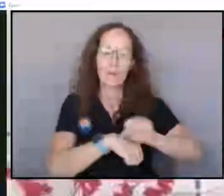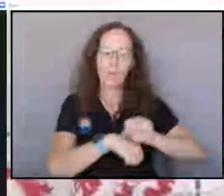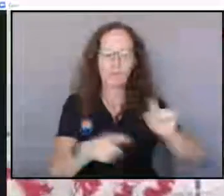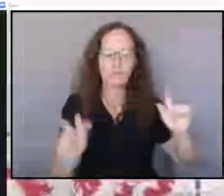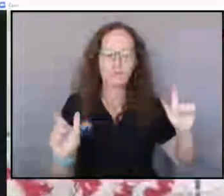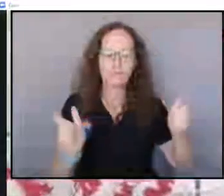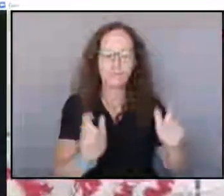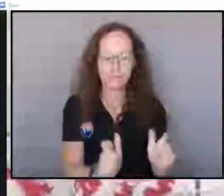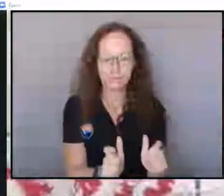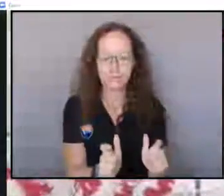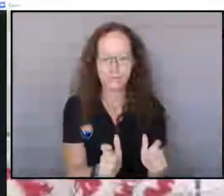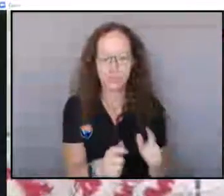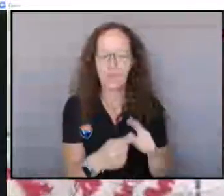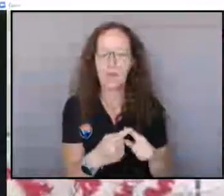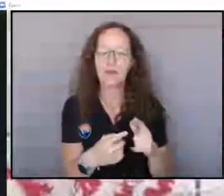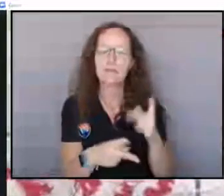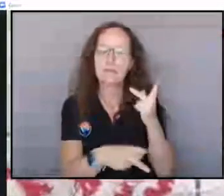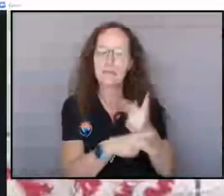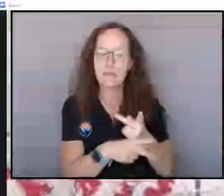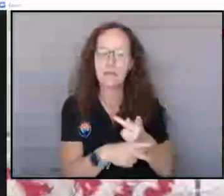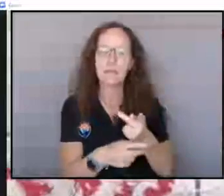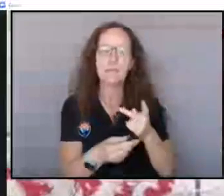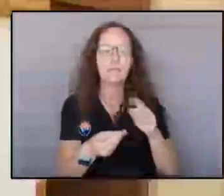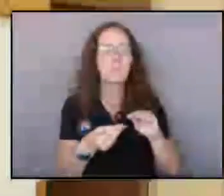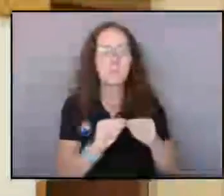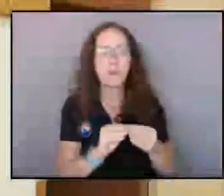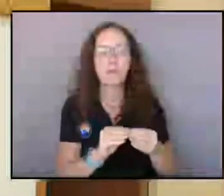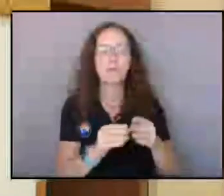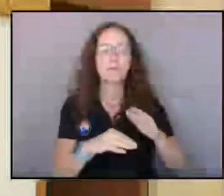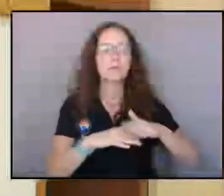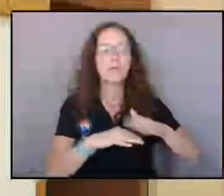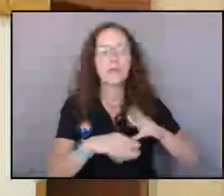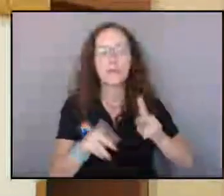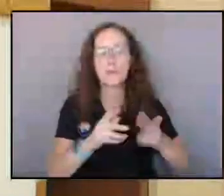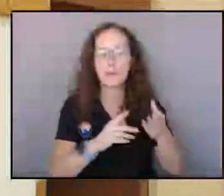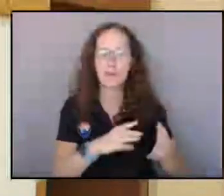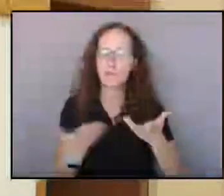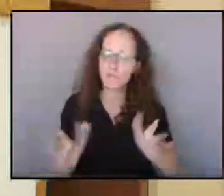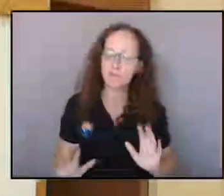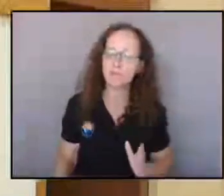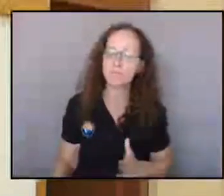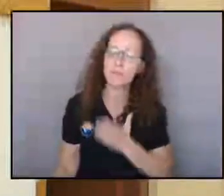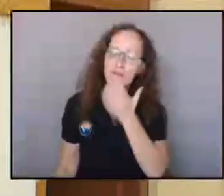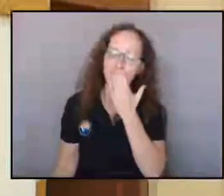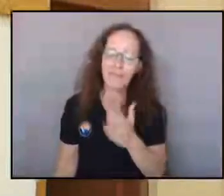THANK YOU, KEITH. THAT'S MORE GOOD NEWS. WE ARE VERY HAPPY TO HEAR.